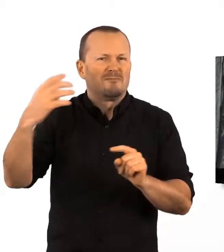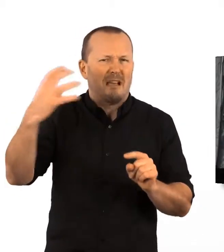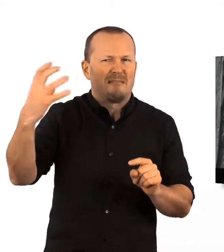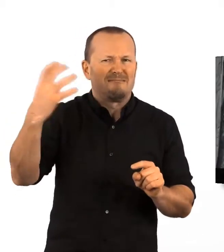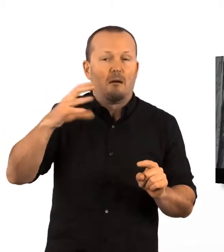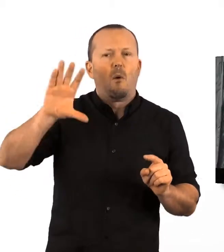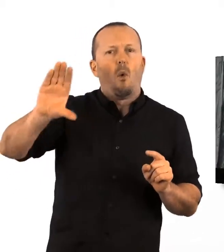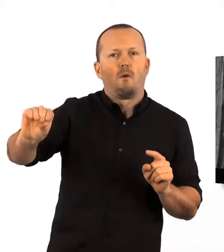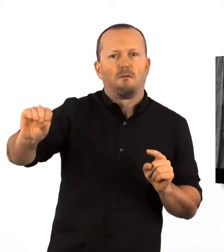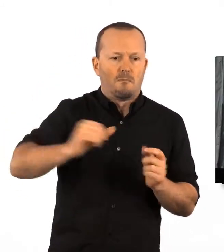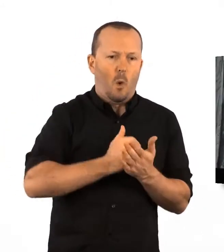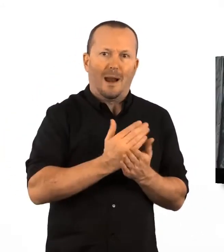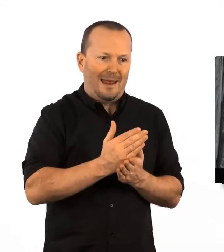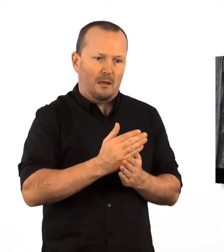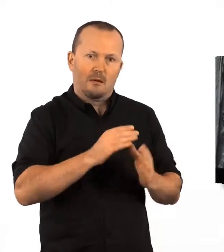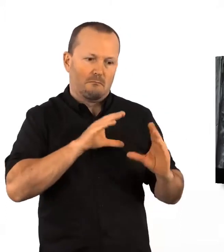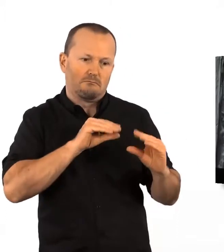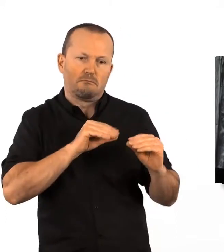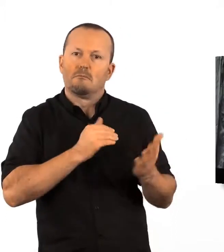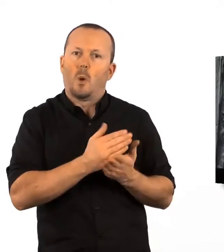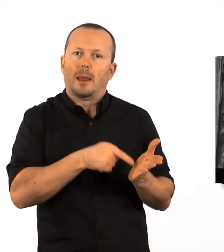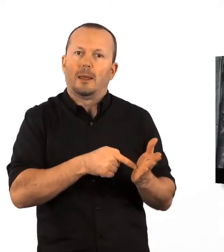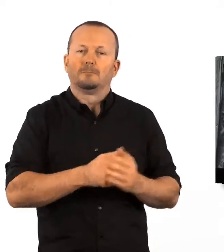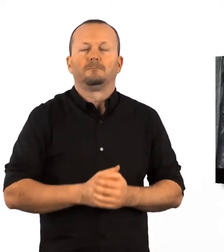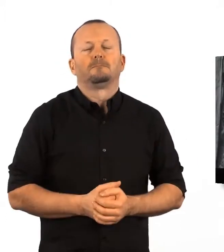to play and talk with your child.